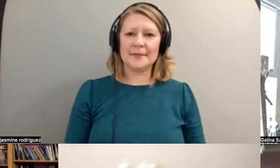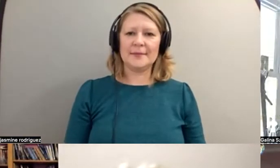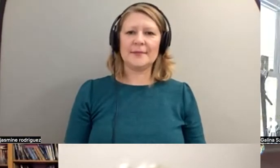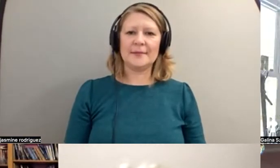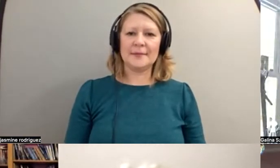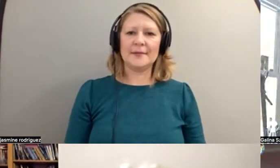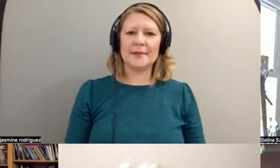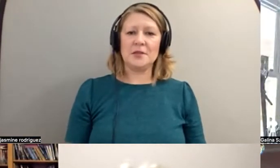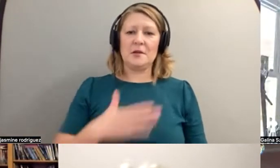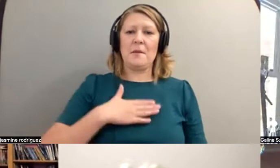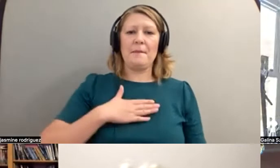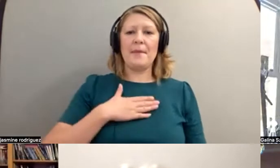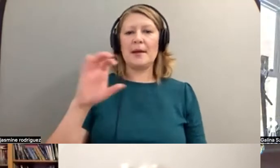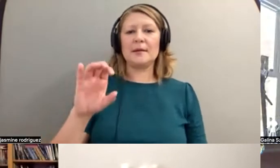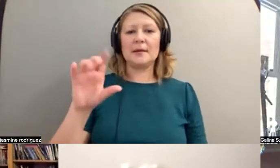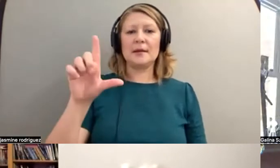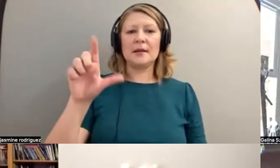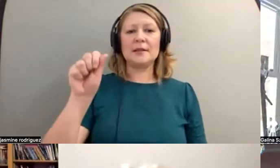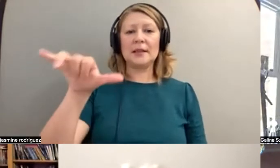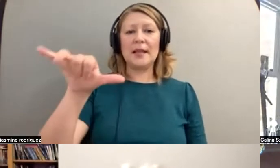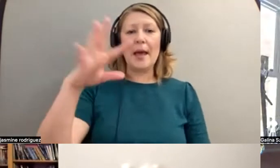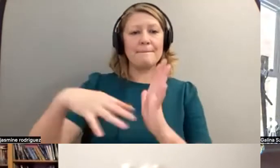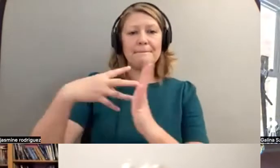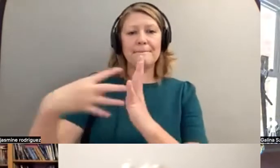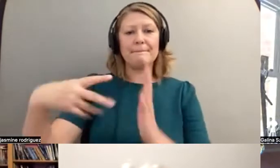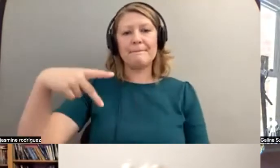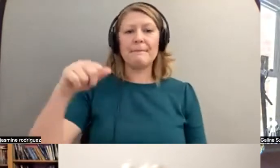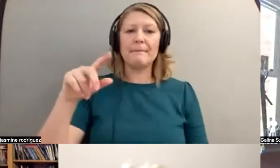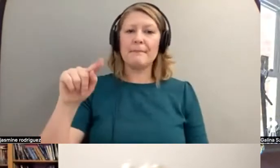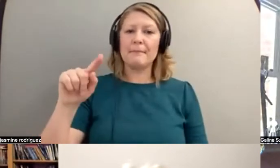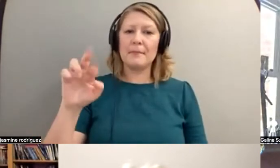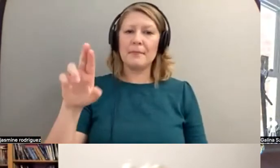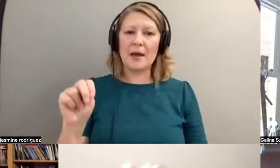because it's so many. And then I see, oh, I have this, and this, and that.